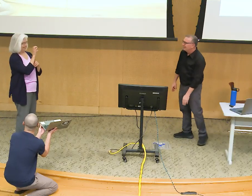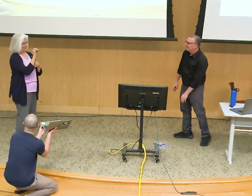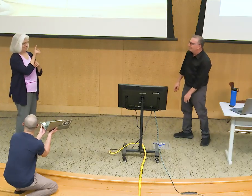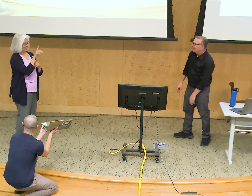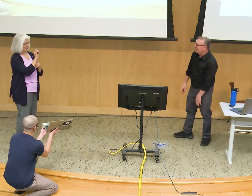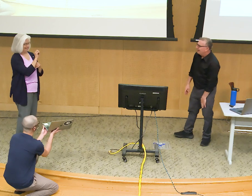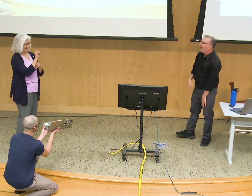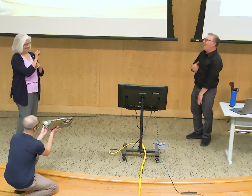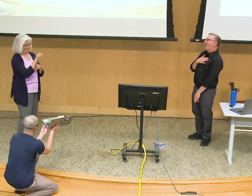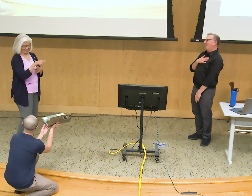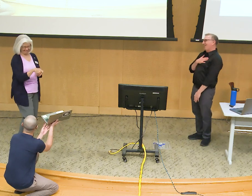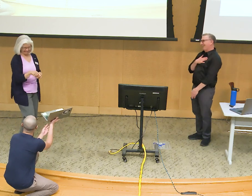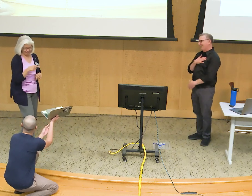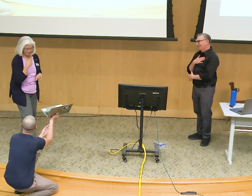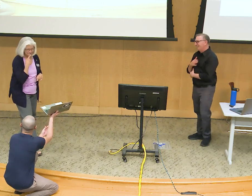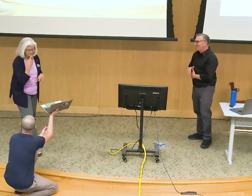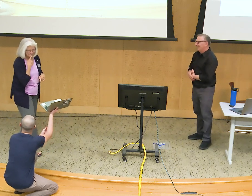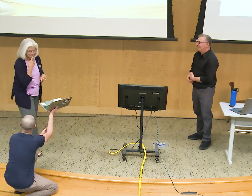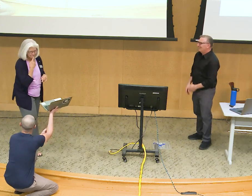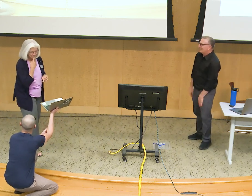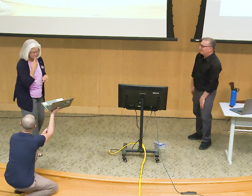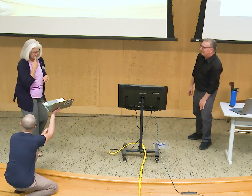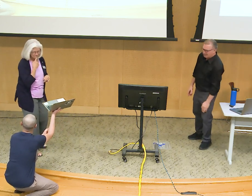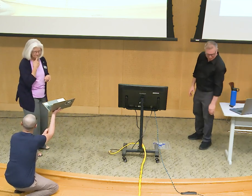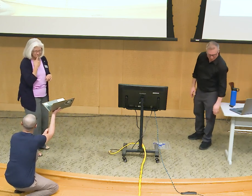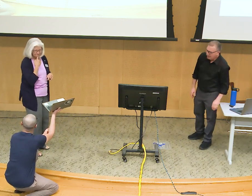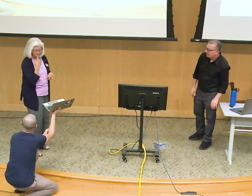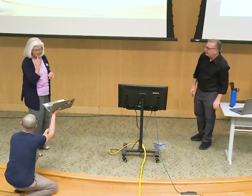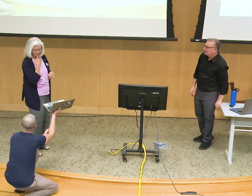All right, here is another comment from Dr. Janice Cole.